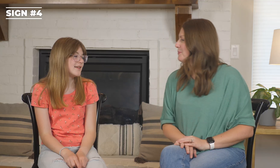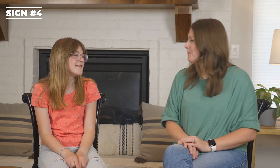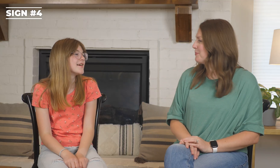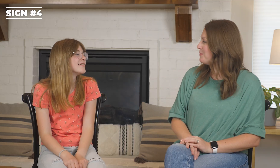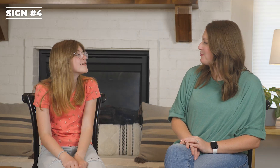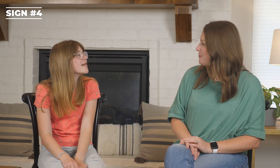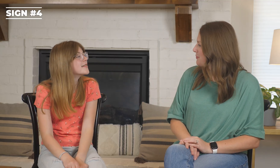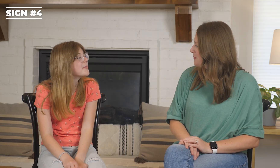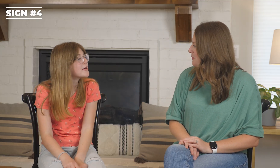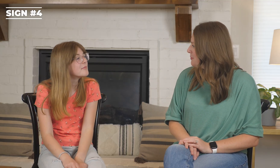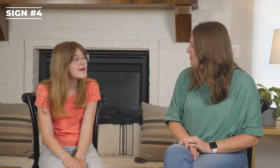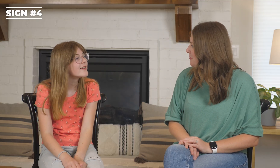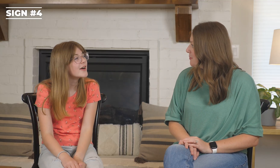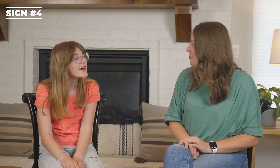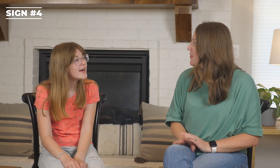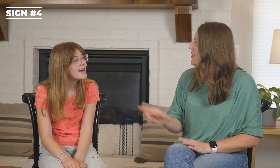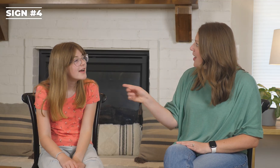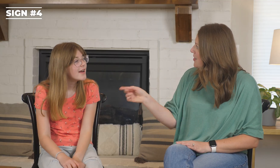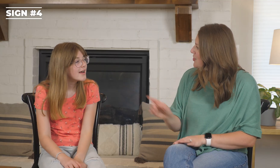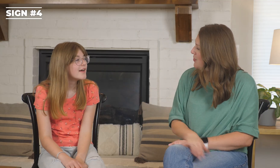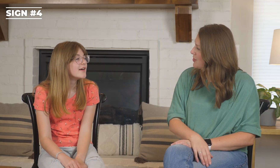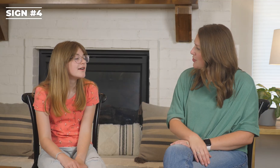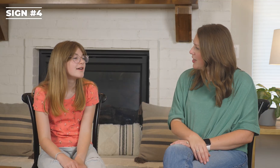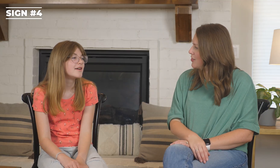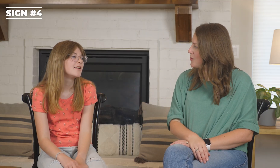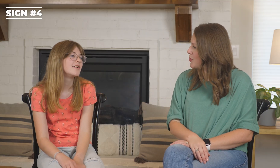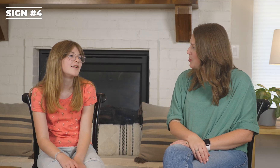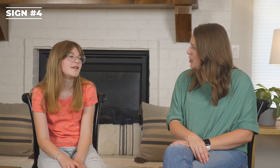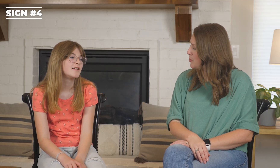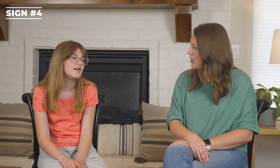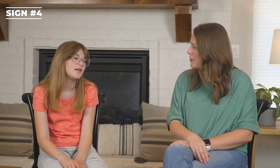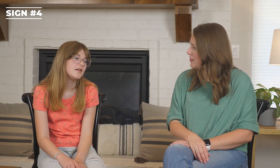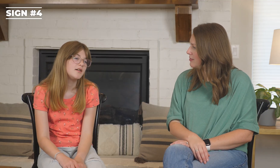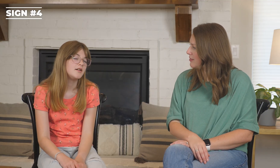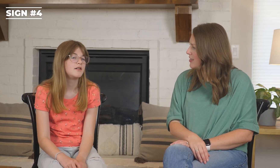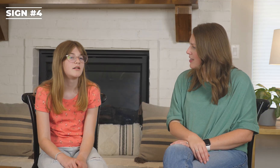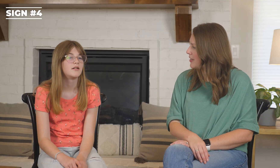Are you setting a sort of spangled banner? Yes. You guys learn how to do Star Spangled Banner and sign it.